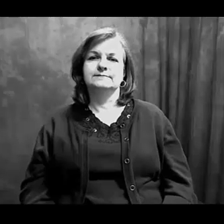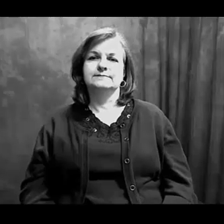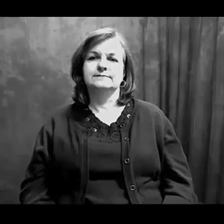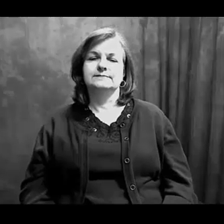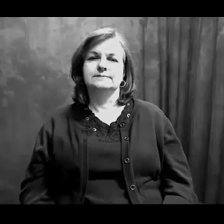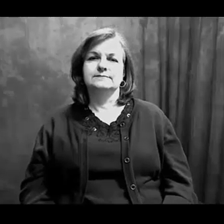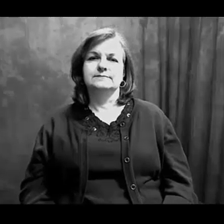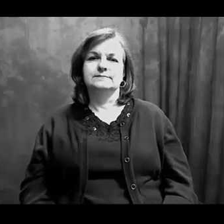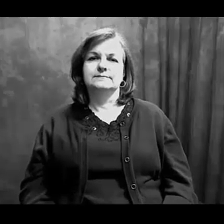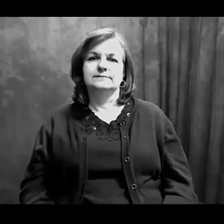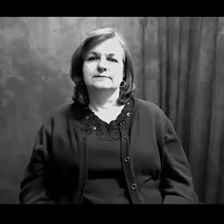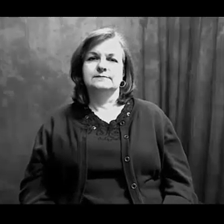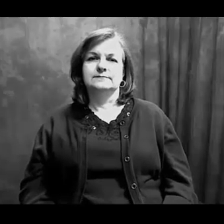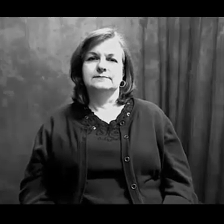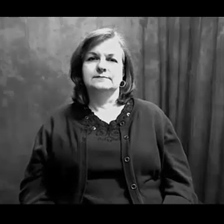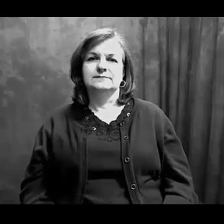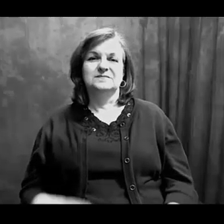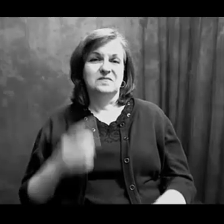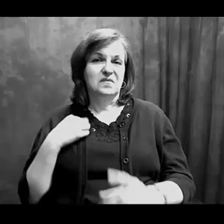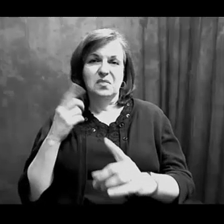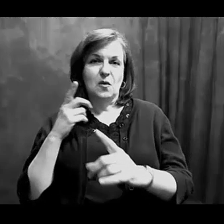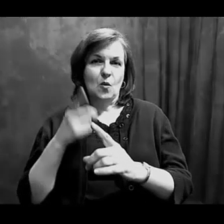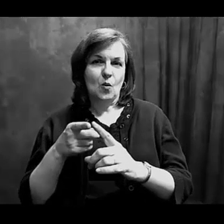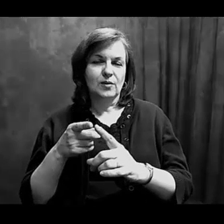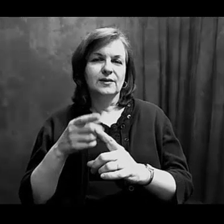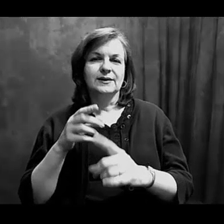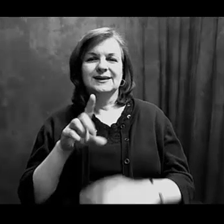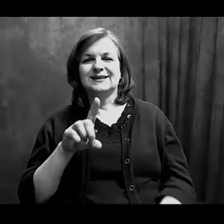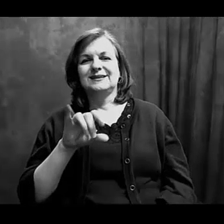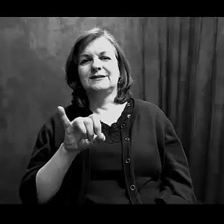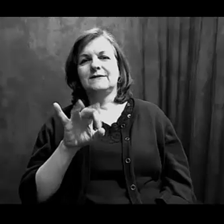the whole point remember is this diffusion of molecules we want to diffuse oxygen and